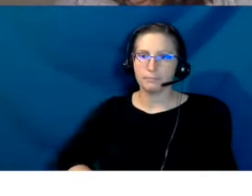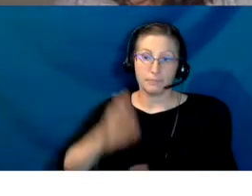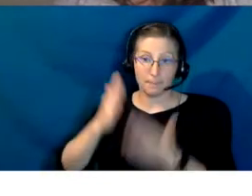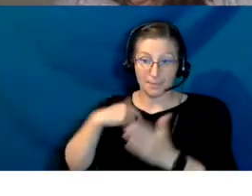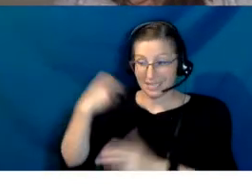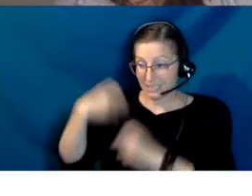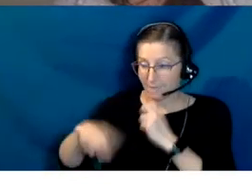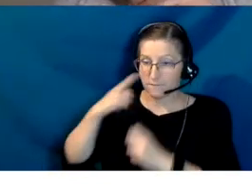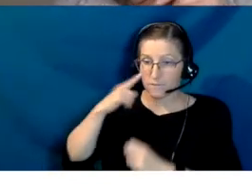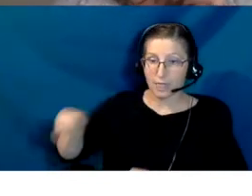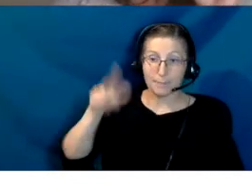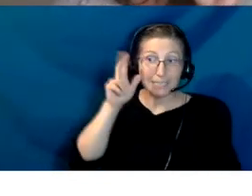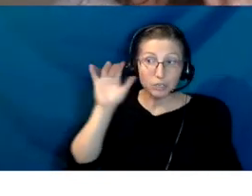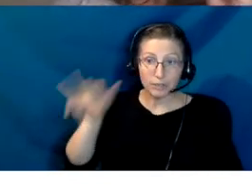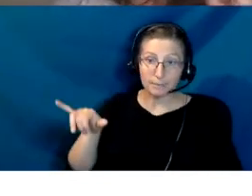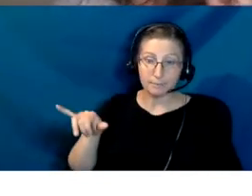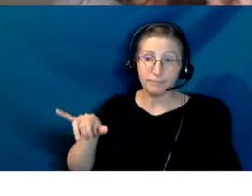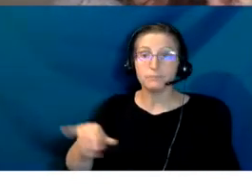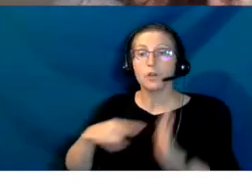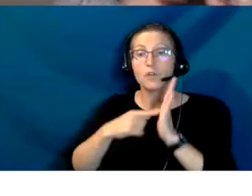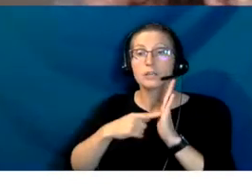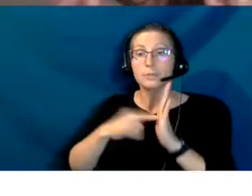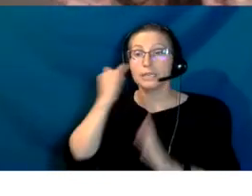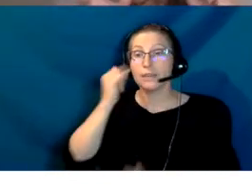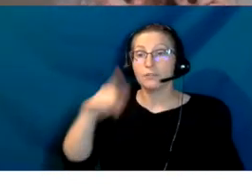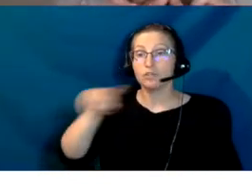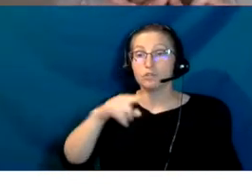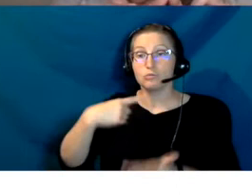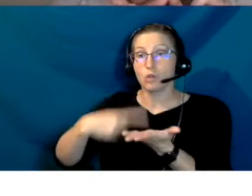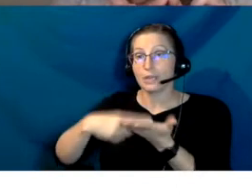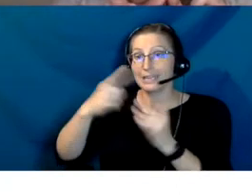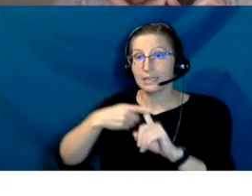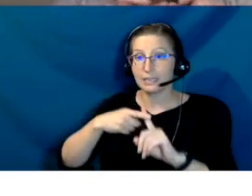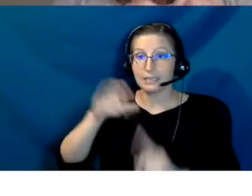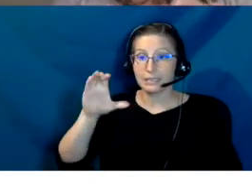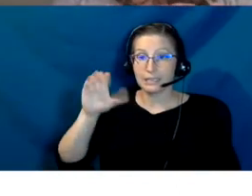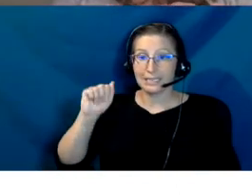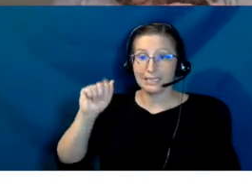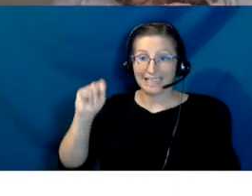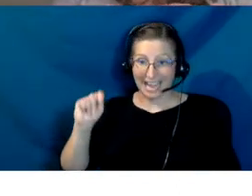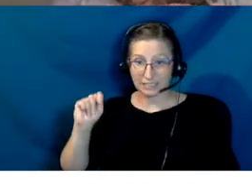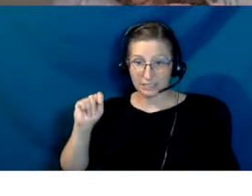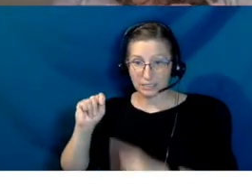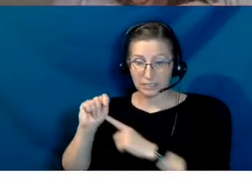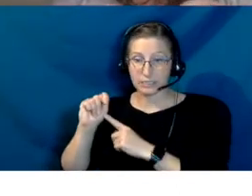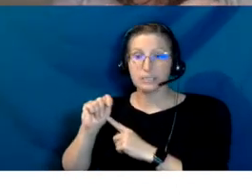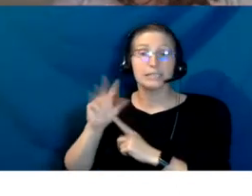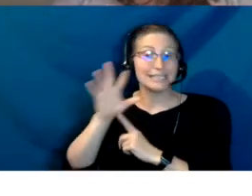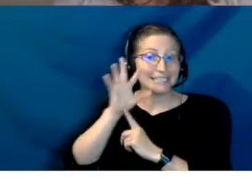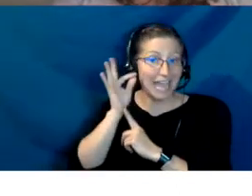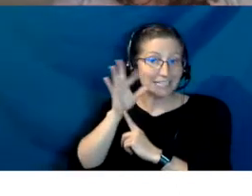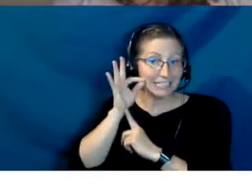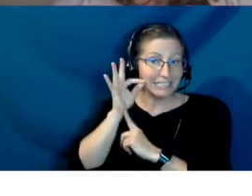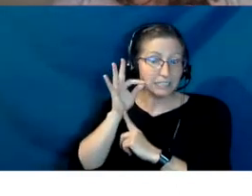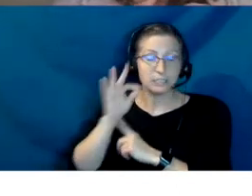talking about cat, and you add that -s on, they might miss that -s and not understand that you're